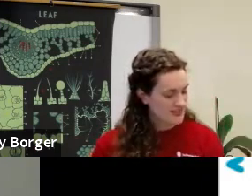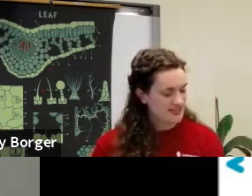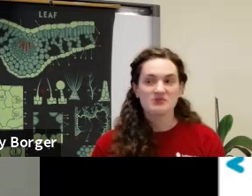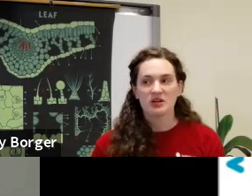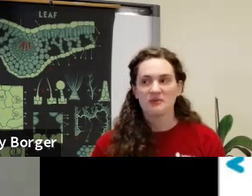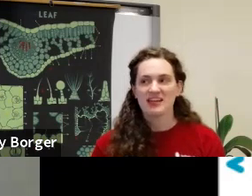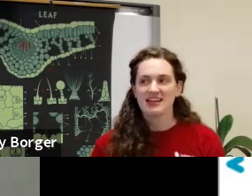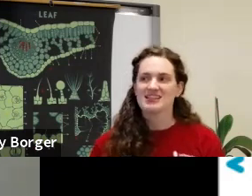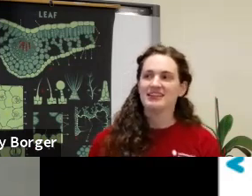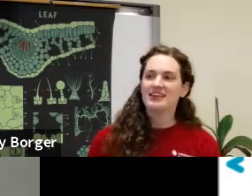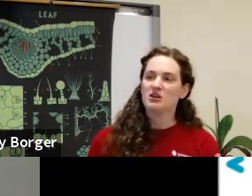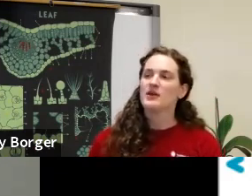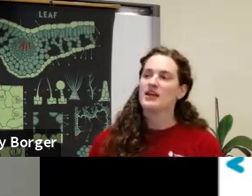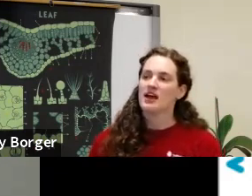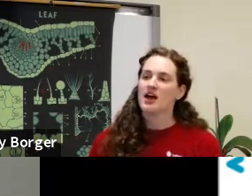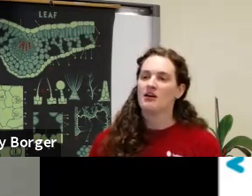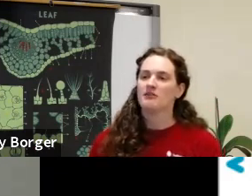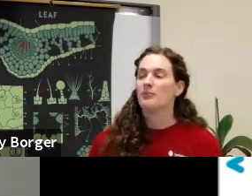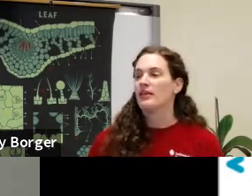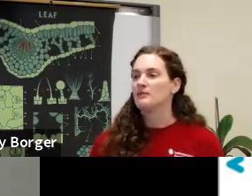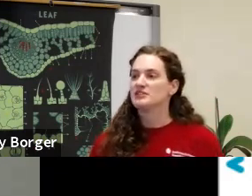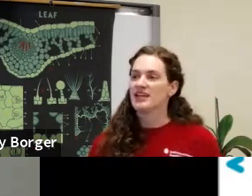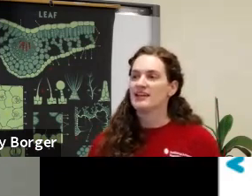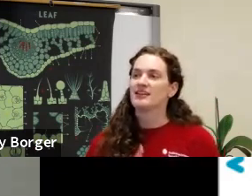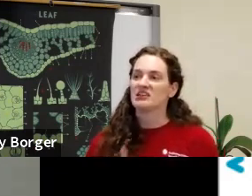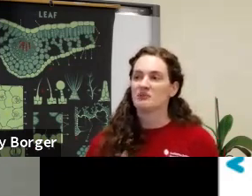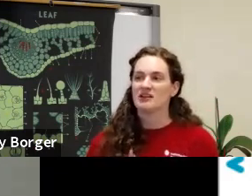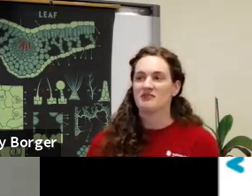Emily Borger: And this experiment is a little bit of playing pretend a little bit of